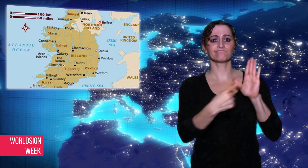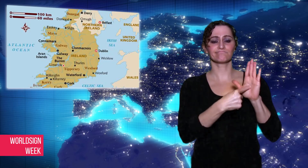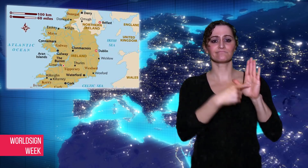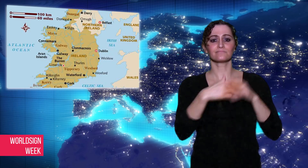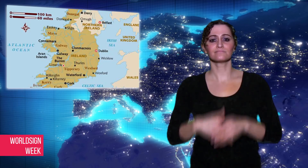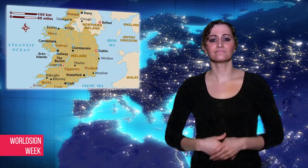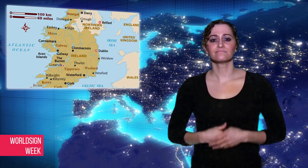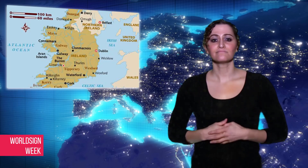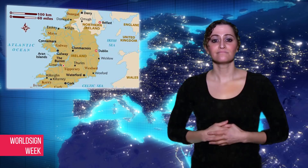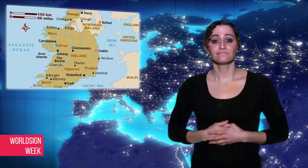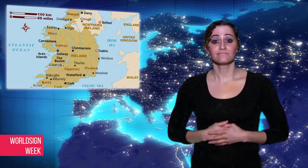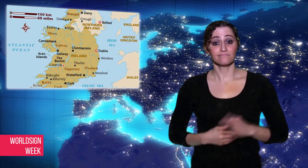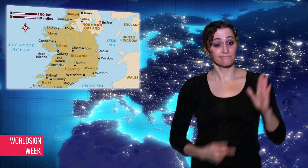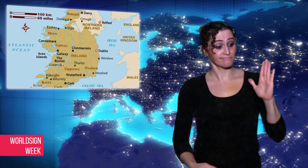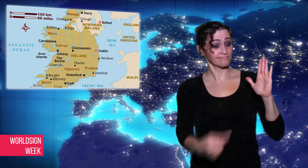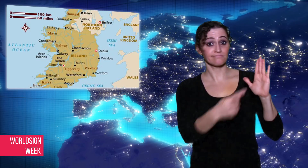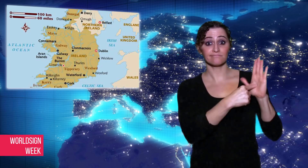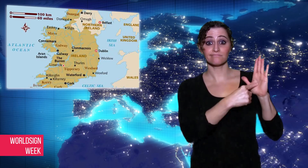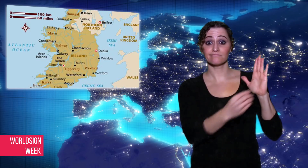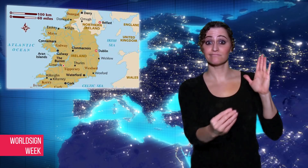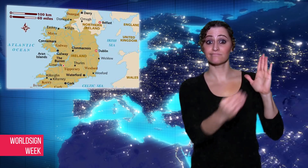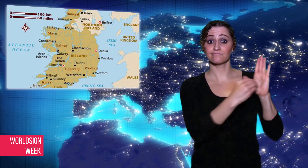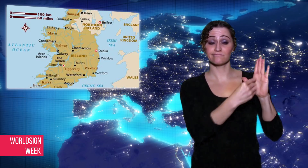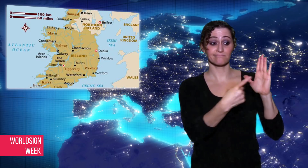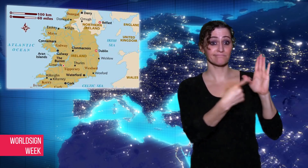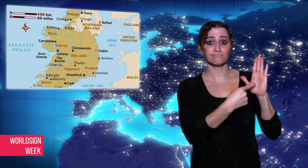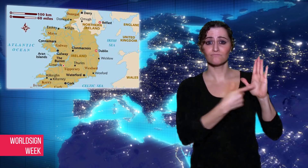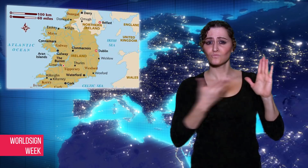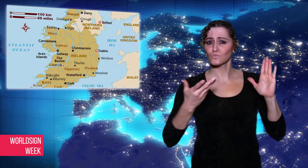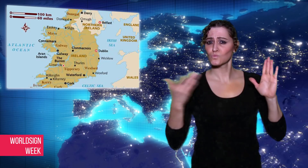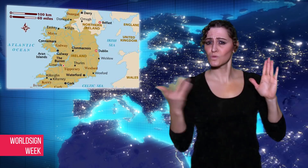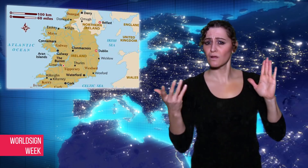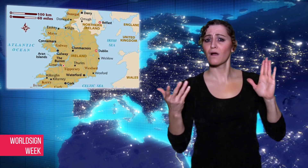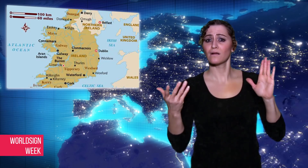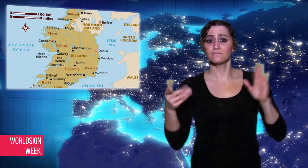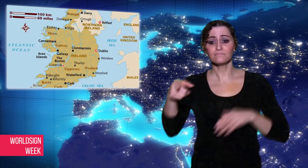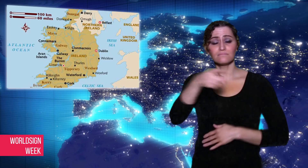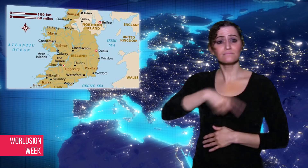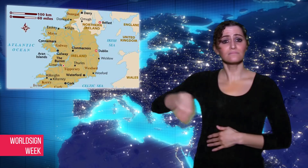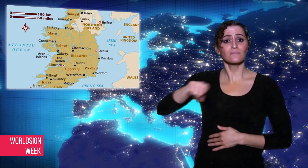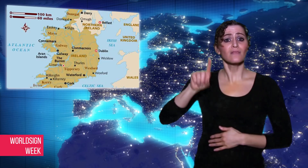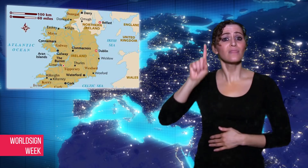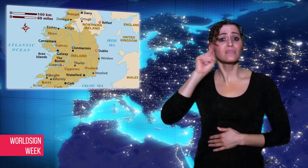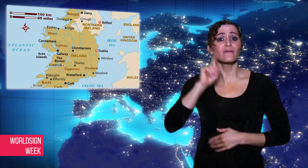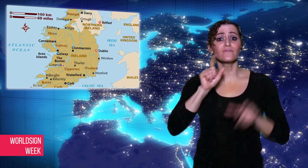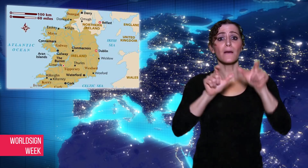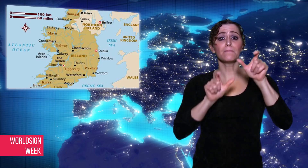be able to access public and private